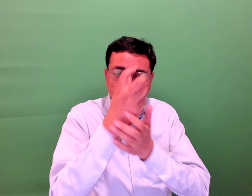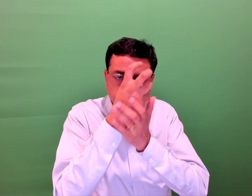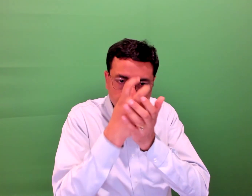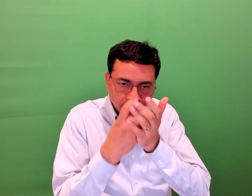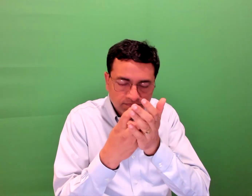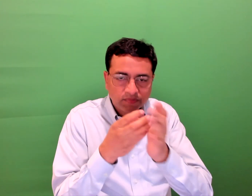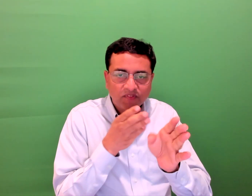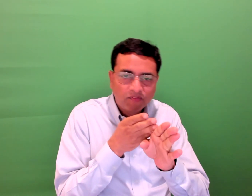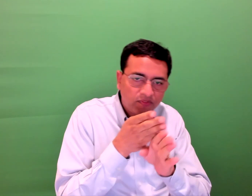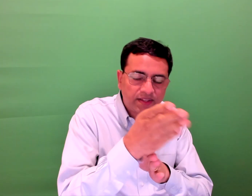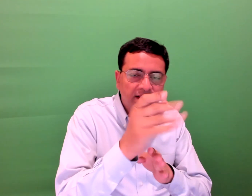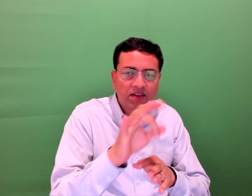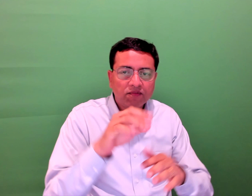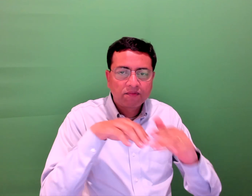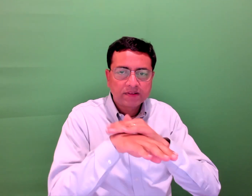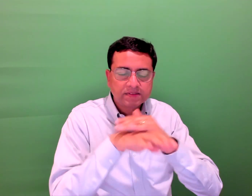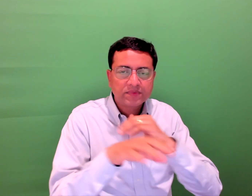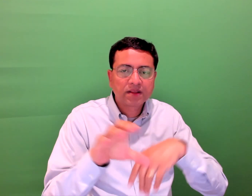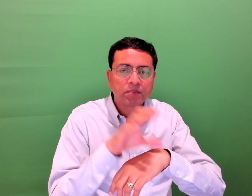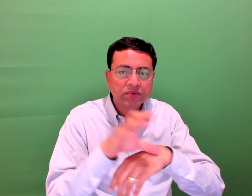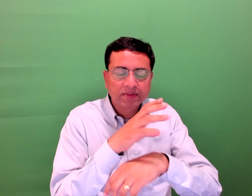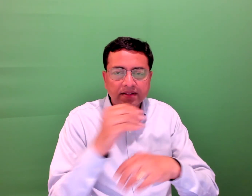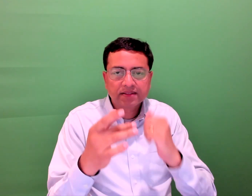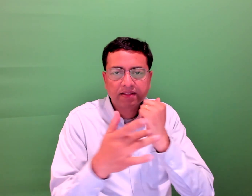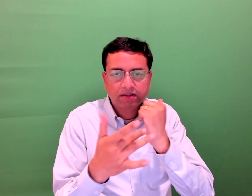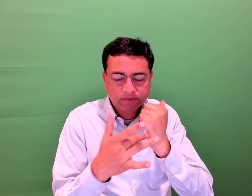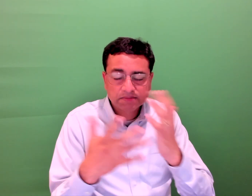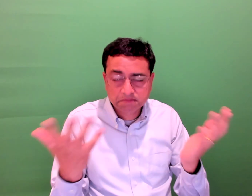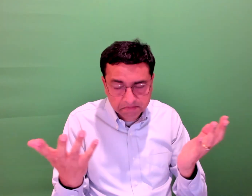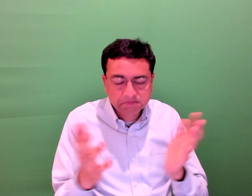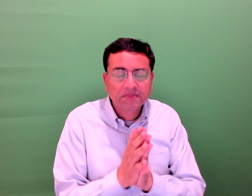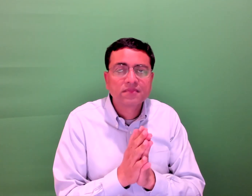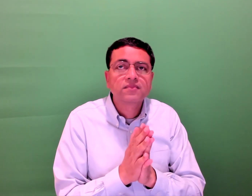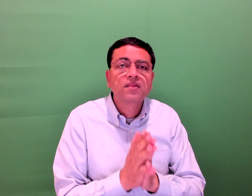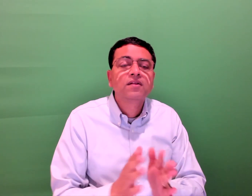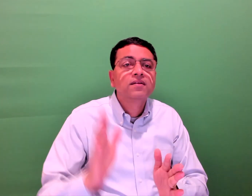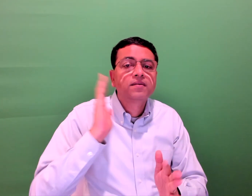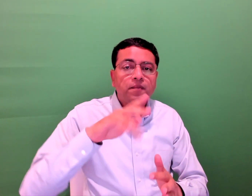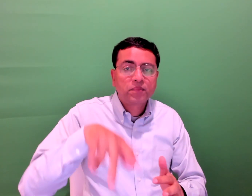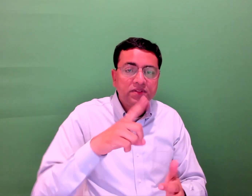My involvement in the field of accessibility of computers and technology began when I was